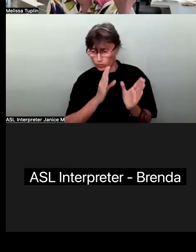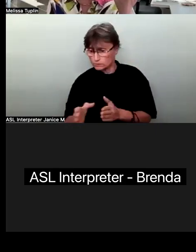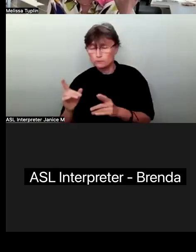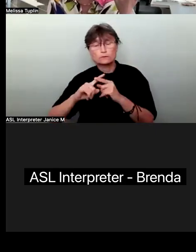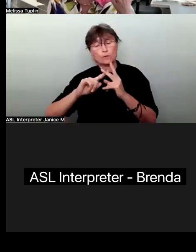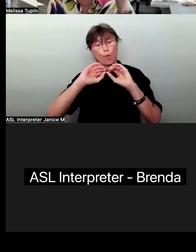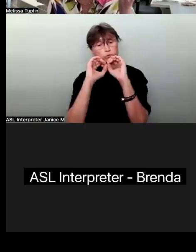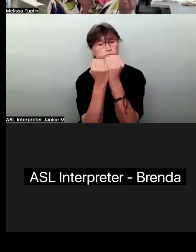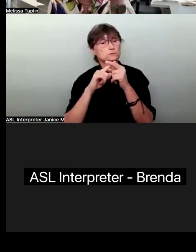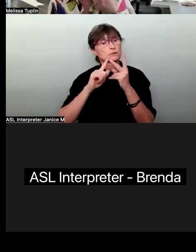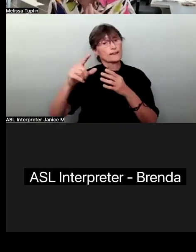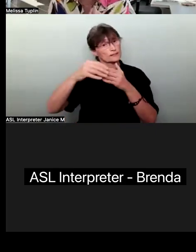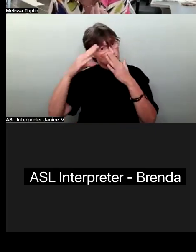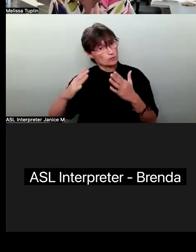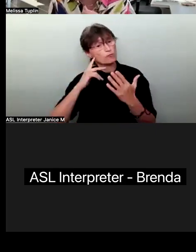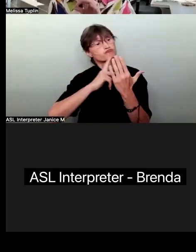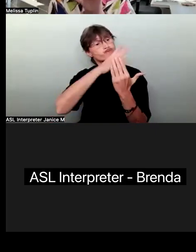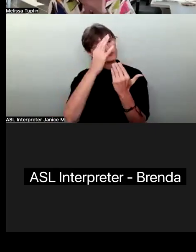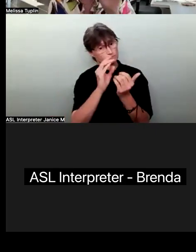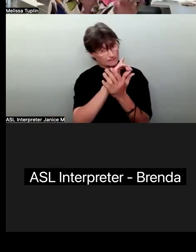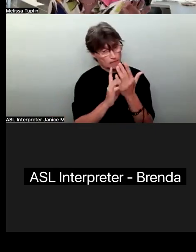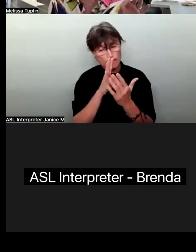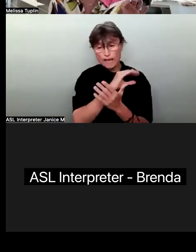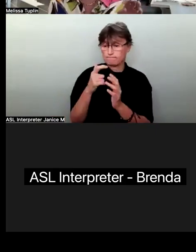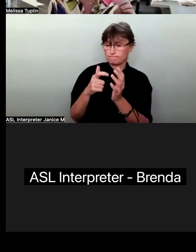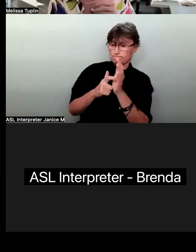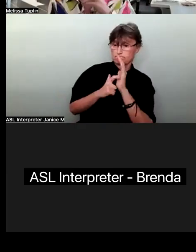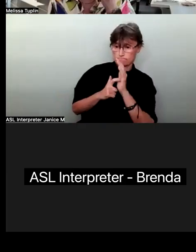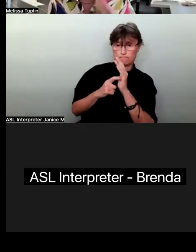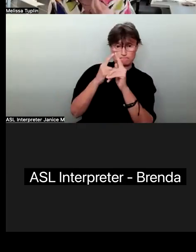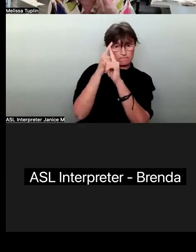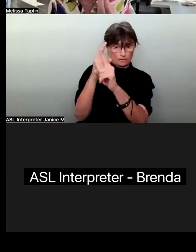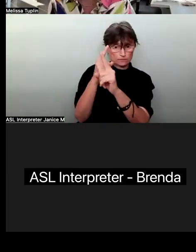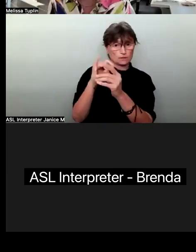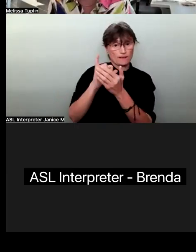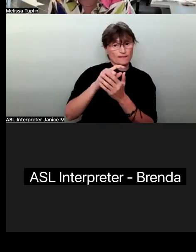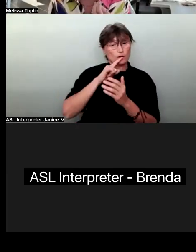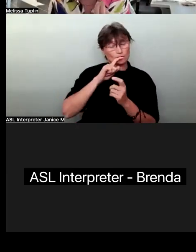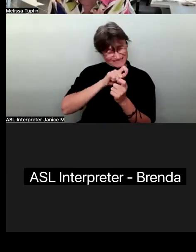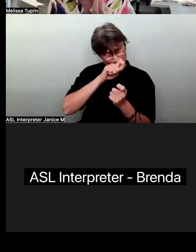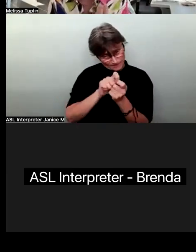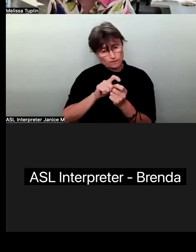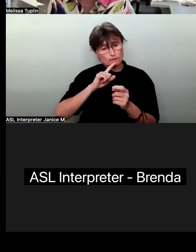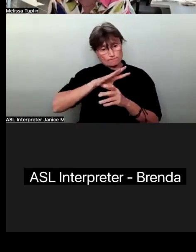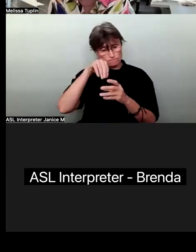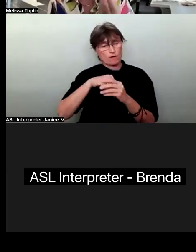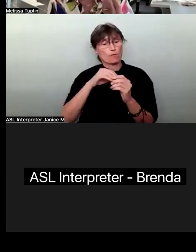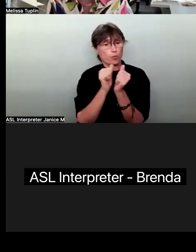program design and mandate are specifically and actively centred in the lived experience